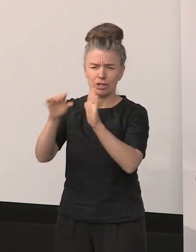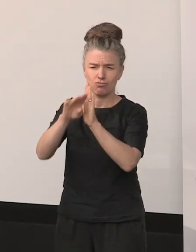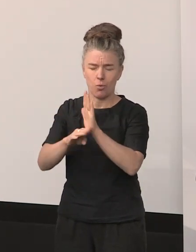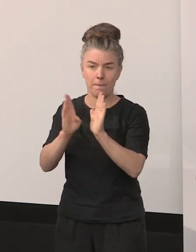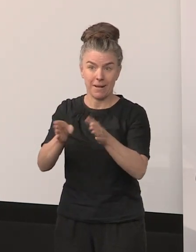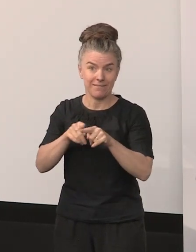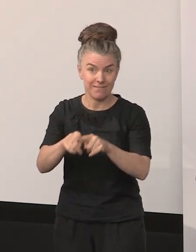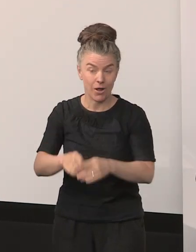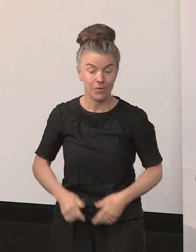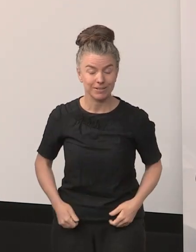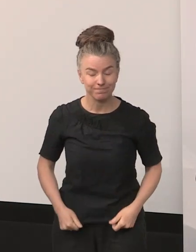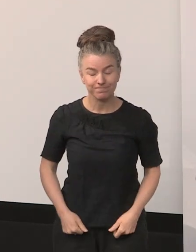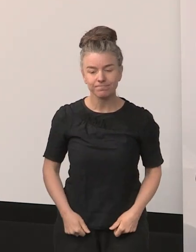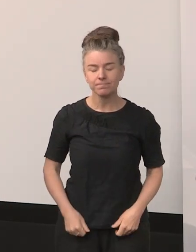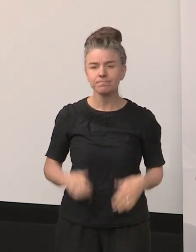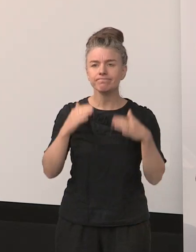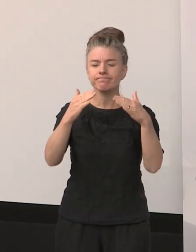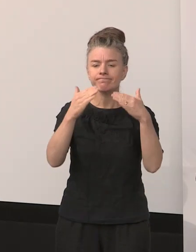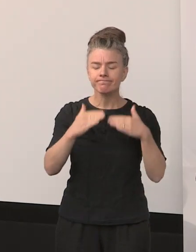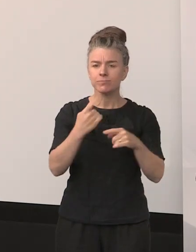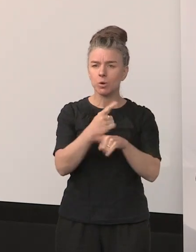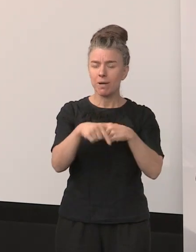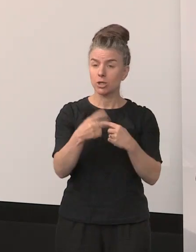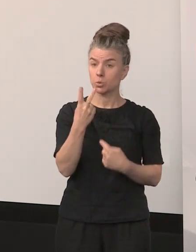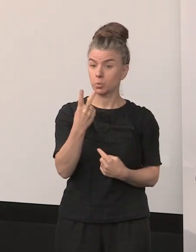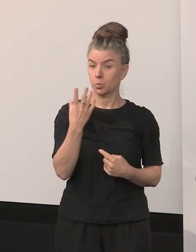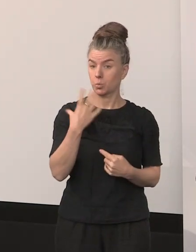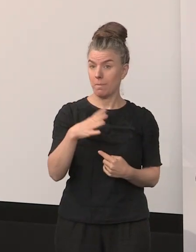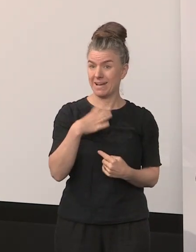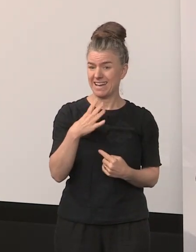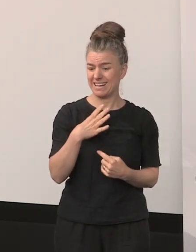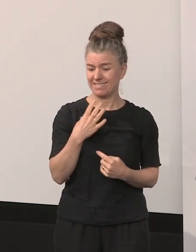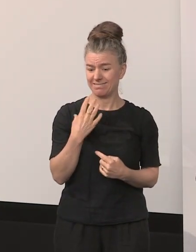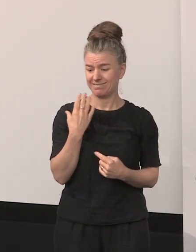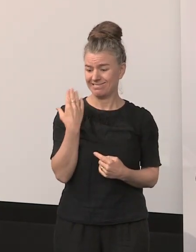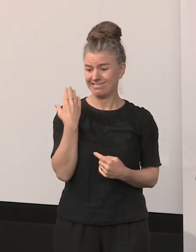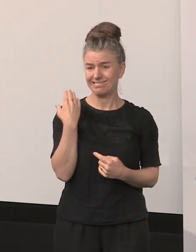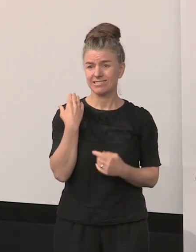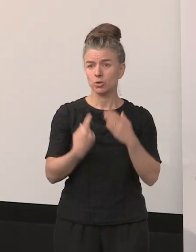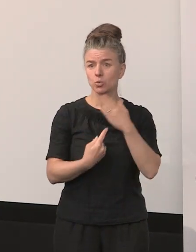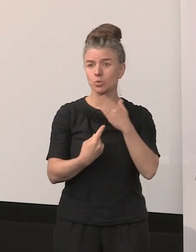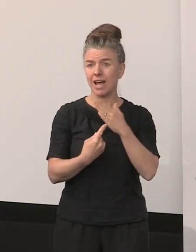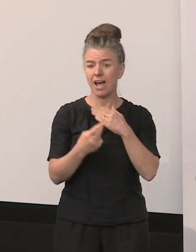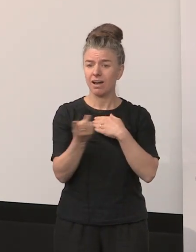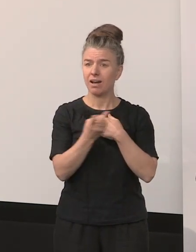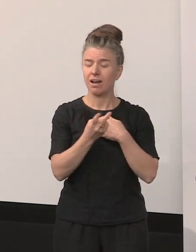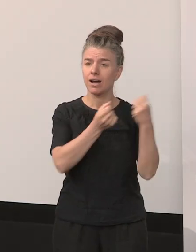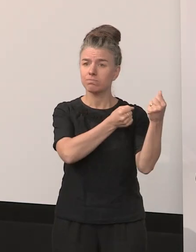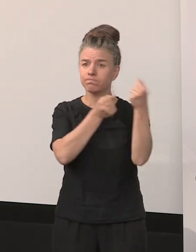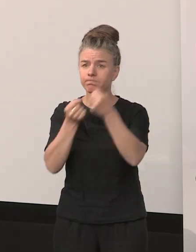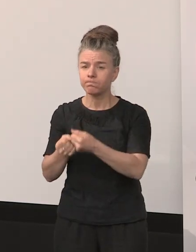Park if they develop symptoms. And there are very strict protocols in place there. Just